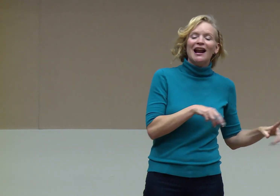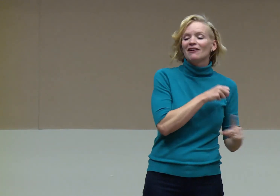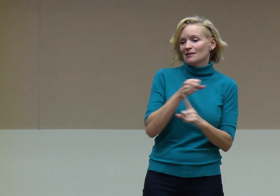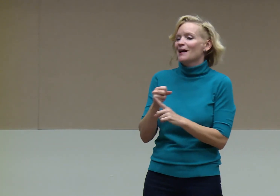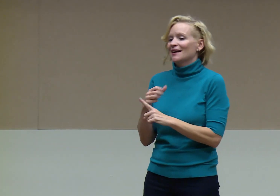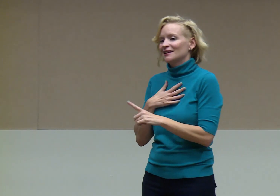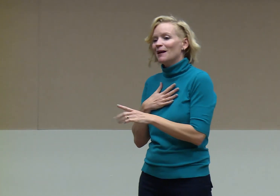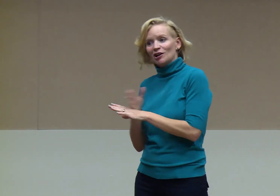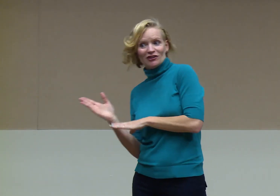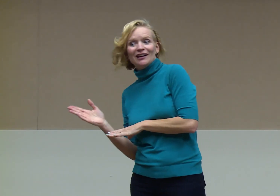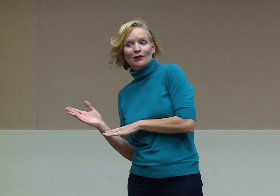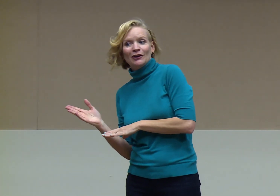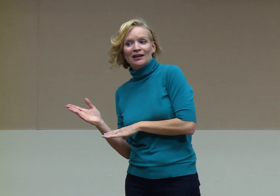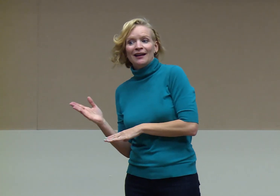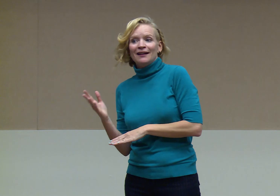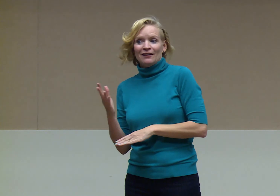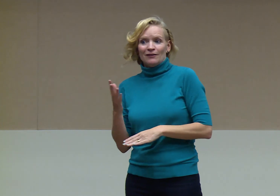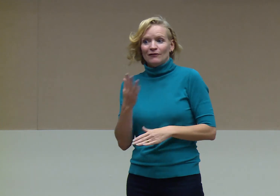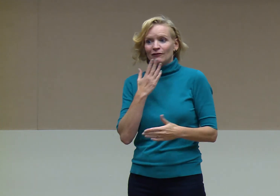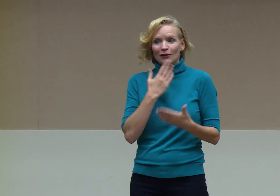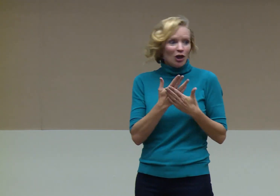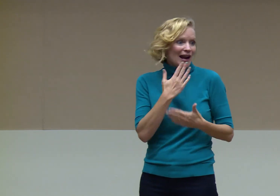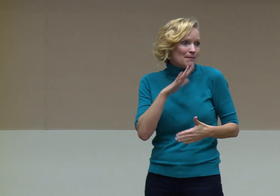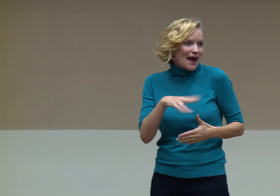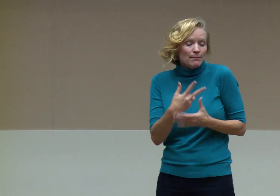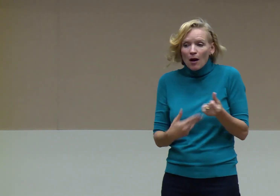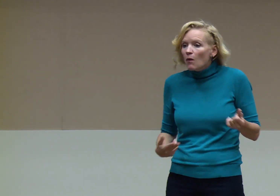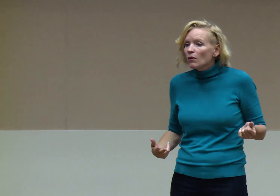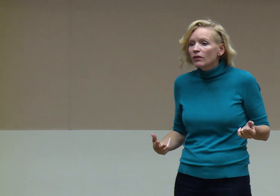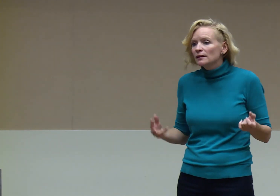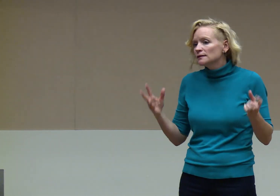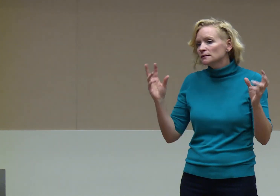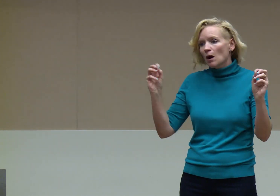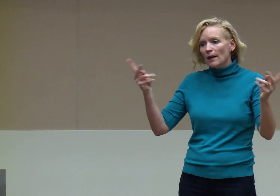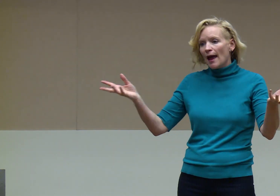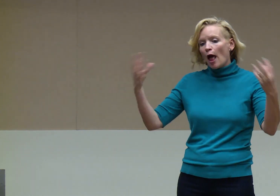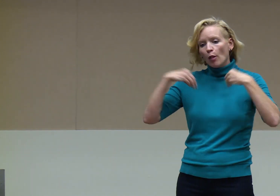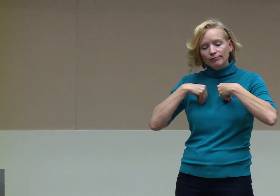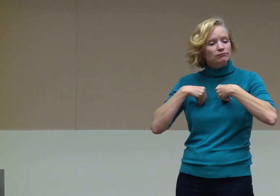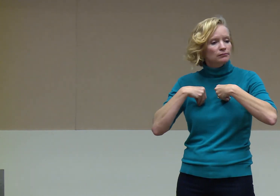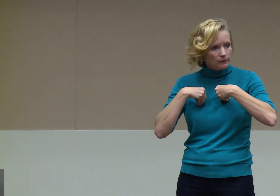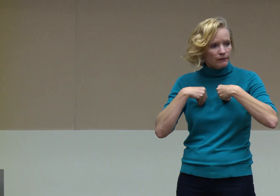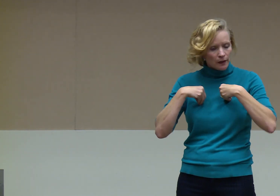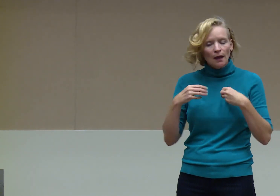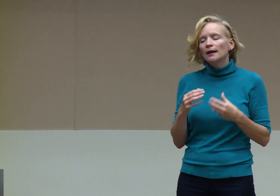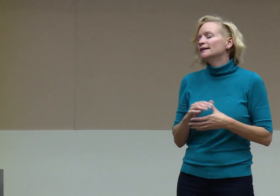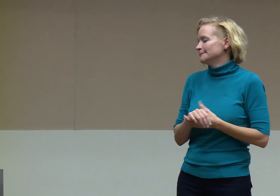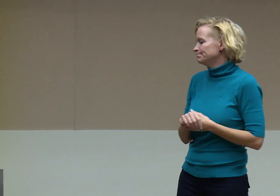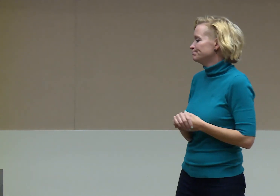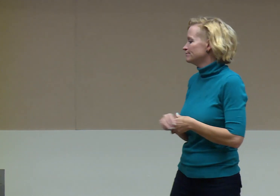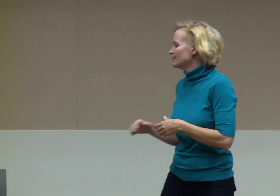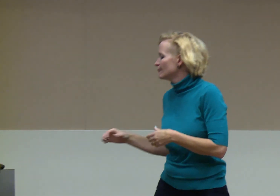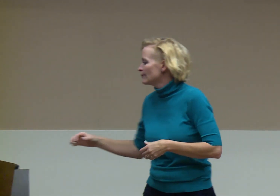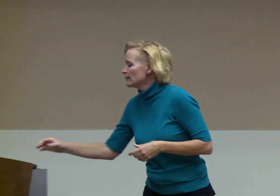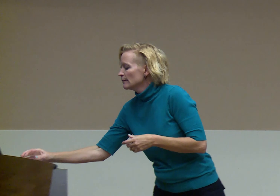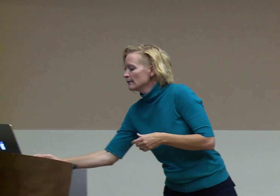And, of course, my children and my family have an impact on my career. And, you know, the pros and cons that come with that are just a part of life.